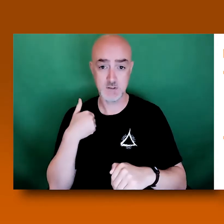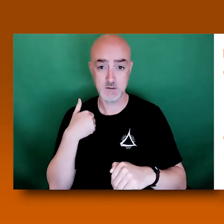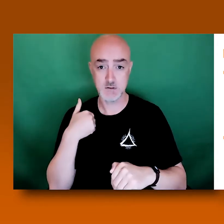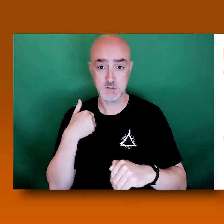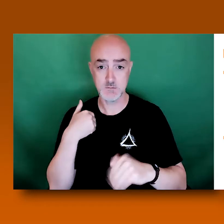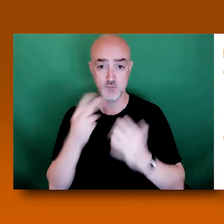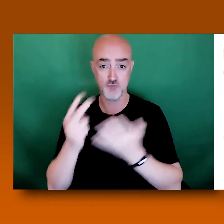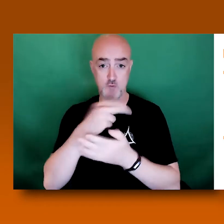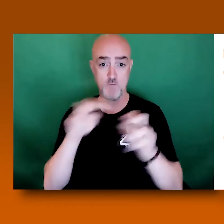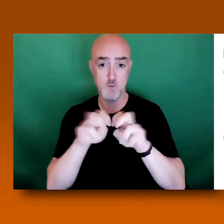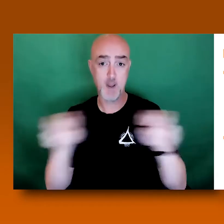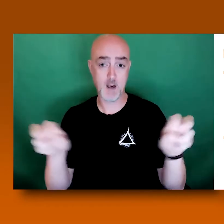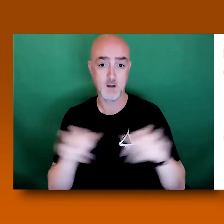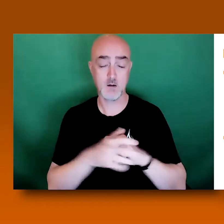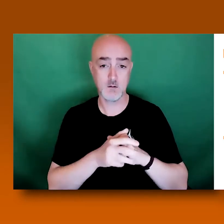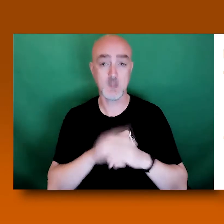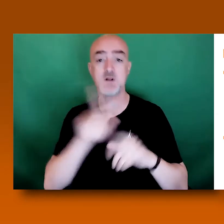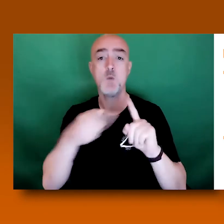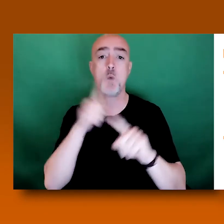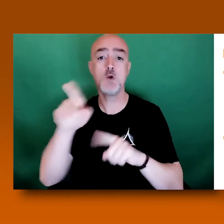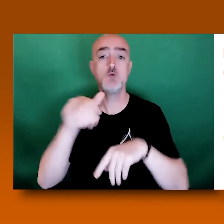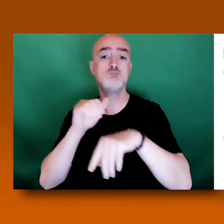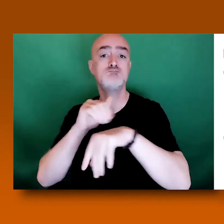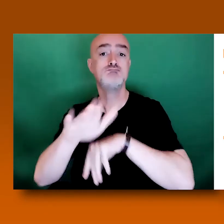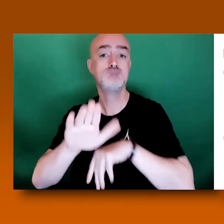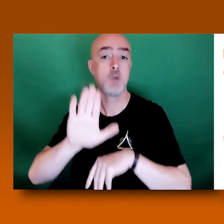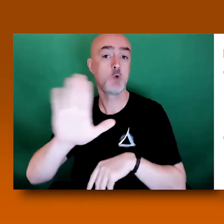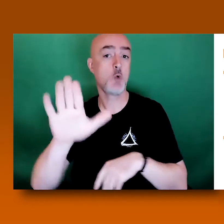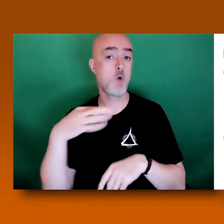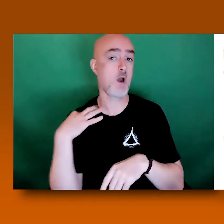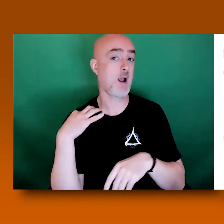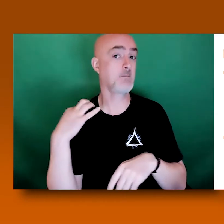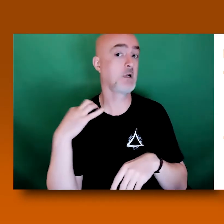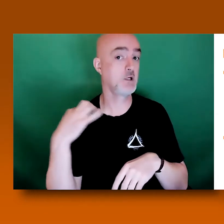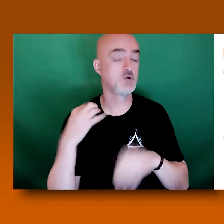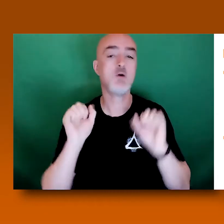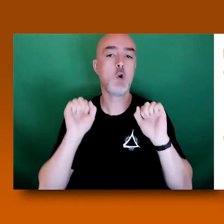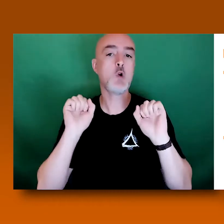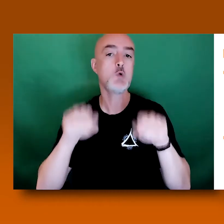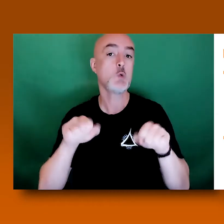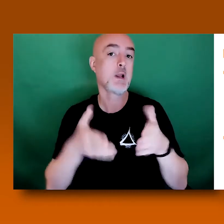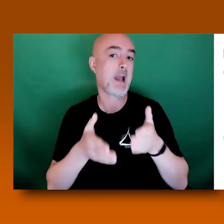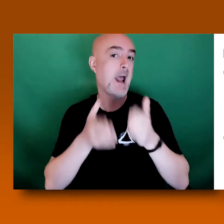and what's important is when you submit your application,